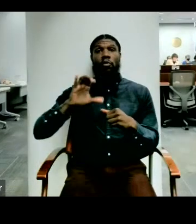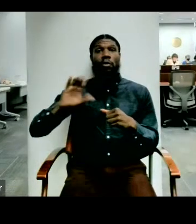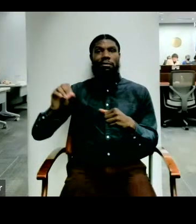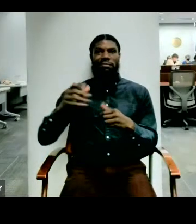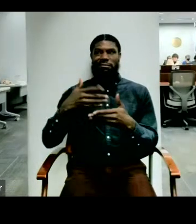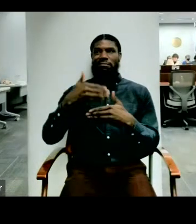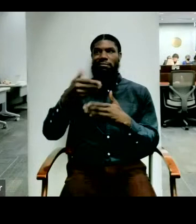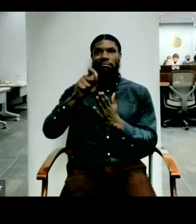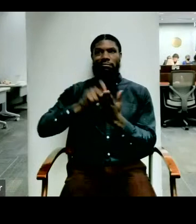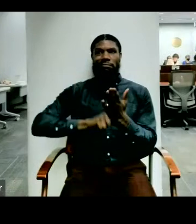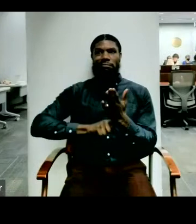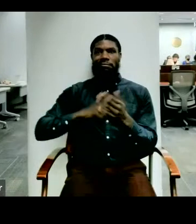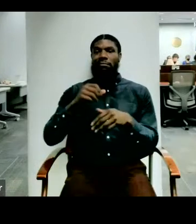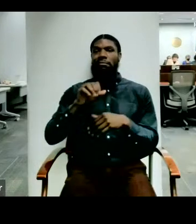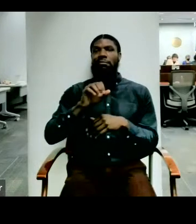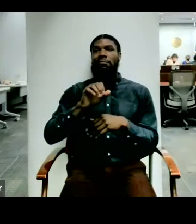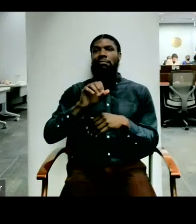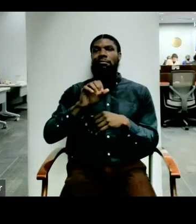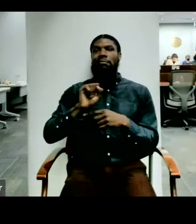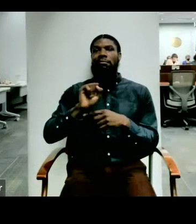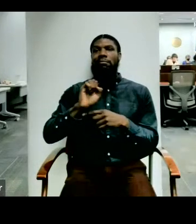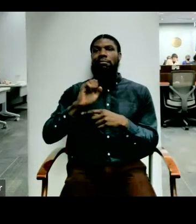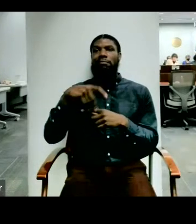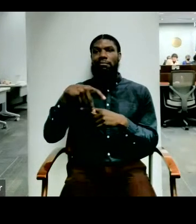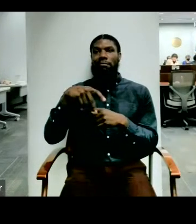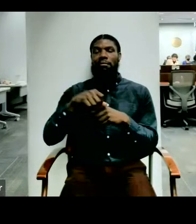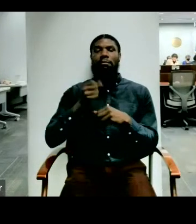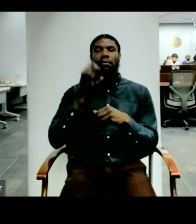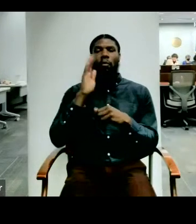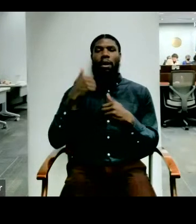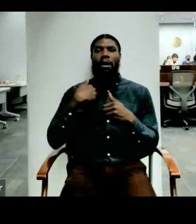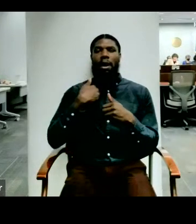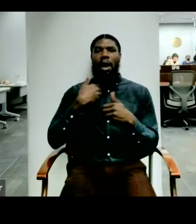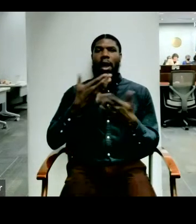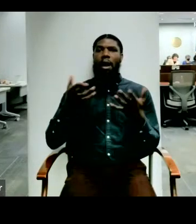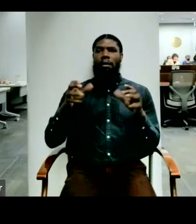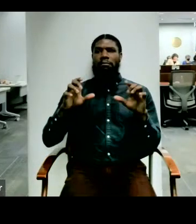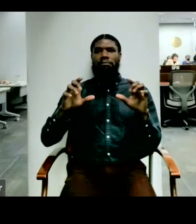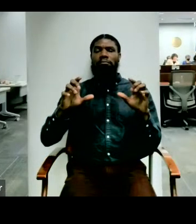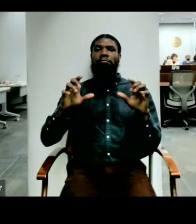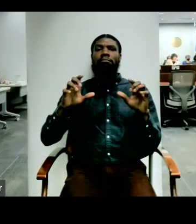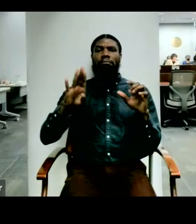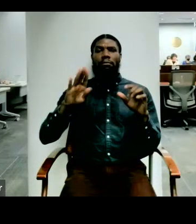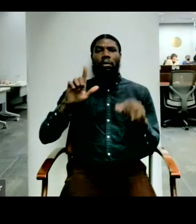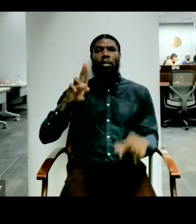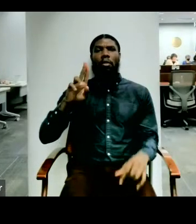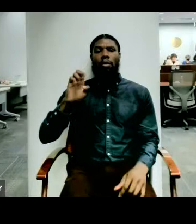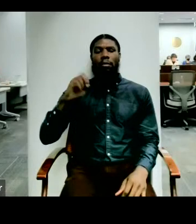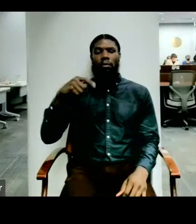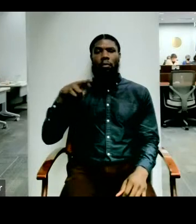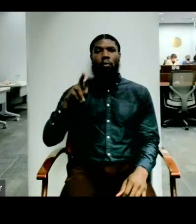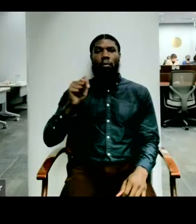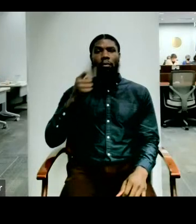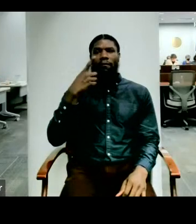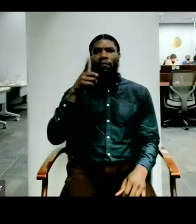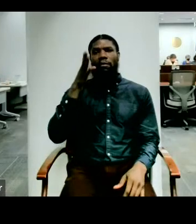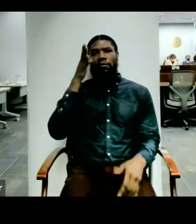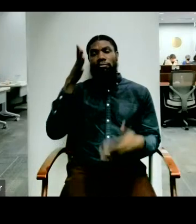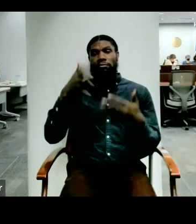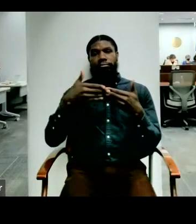next strategic enforcement plan, it will serve as a blueprint for the future of the agency’s efforts to prevent and remedy discrimination in the workplace.